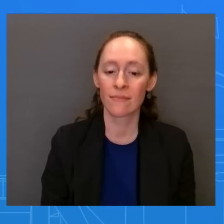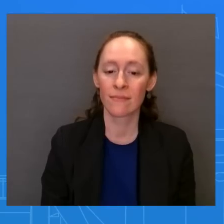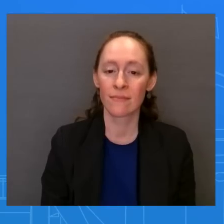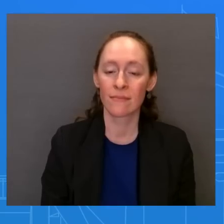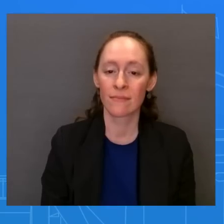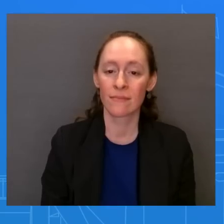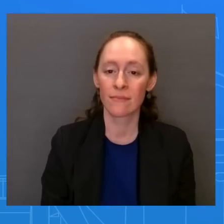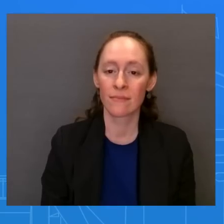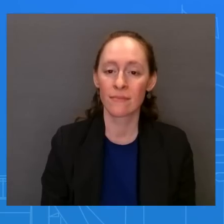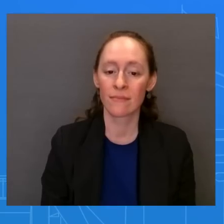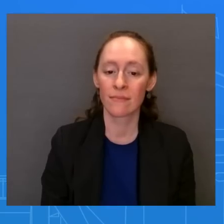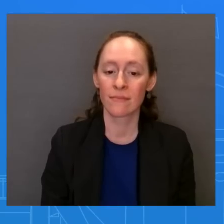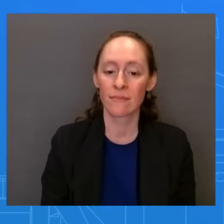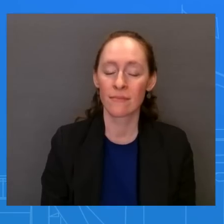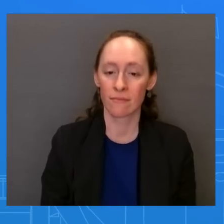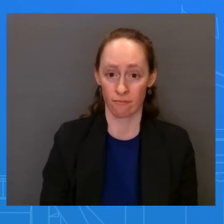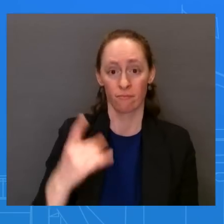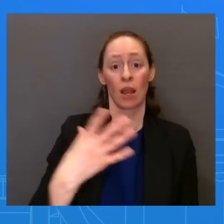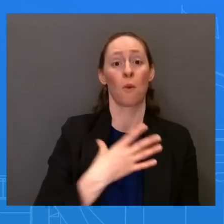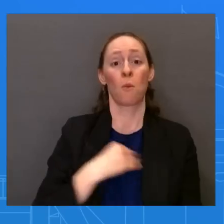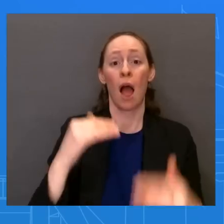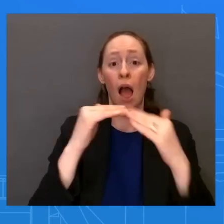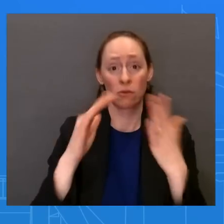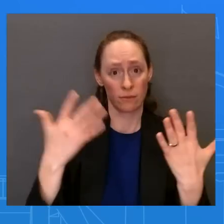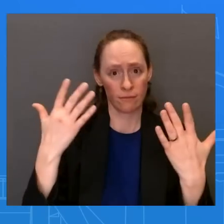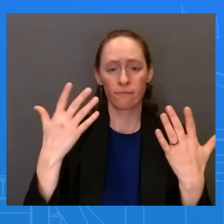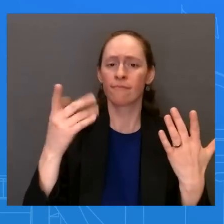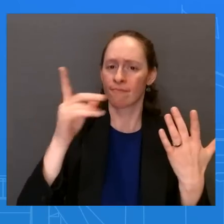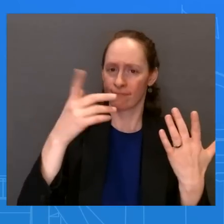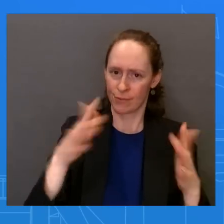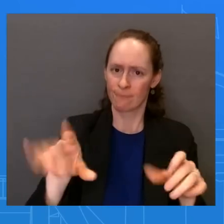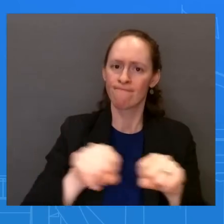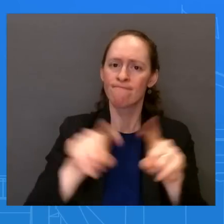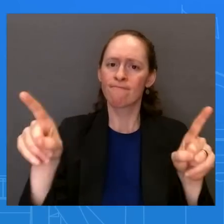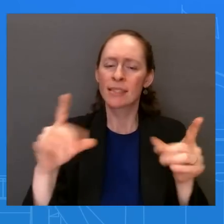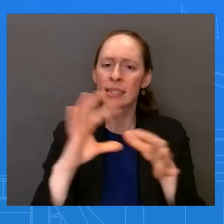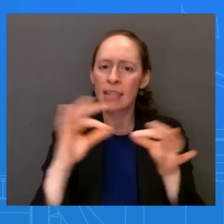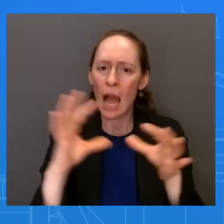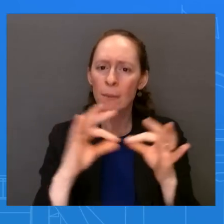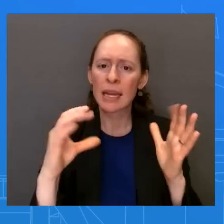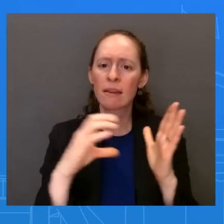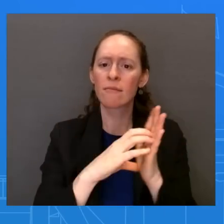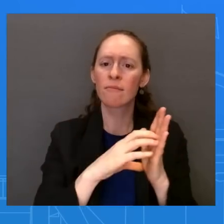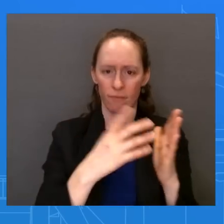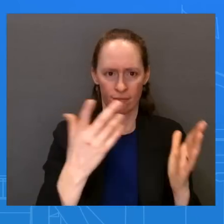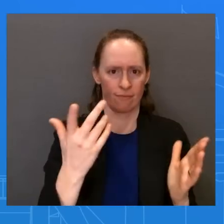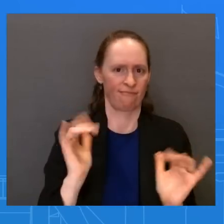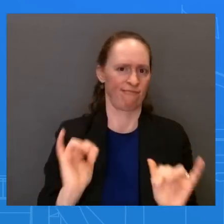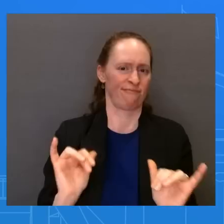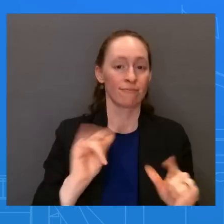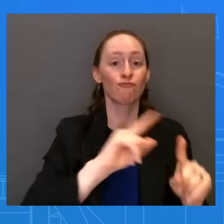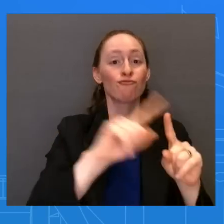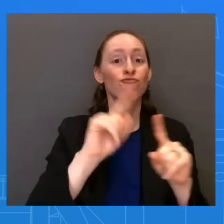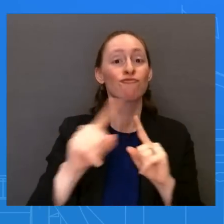the Oversight Committee assignments -- you know, Marjorie Taylor Greene, Representative Gosar, Representative Boebert getting these assignments on the Oversight Committee.